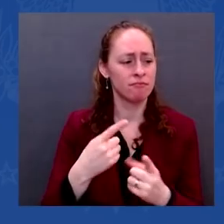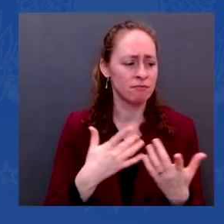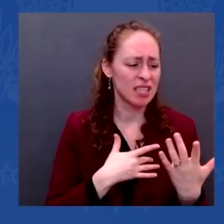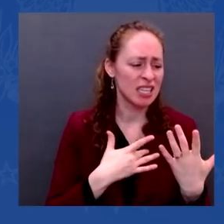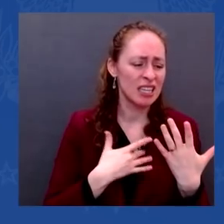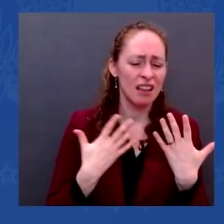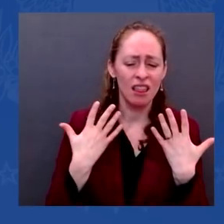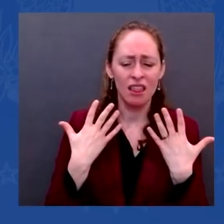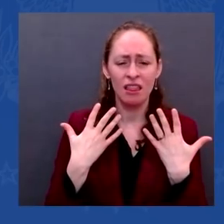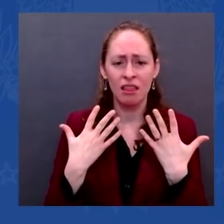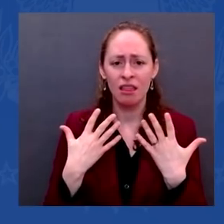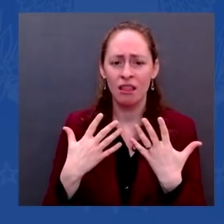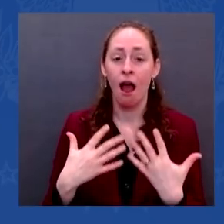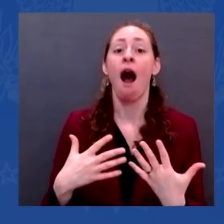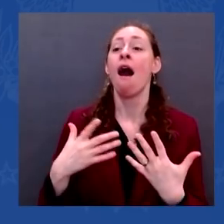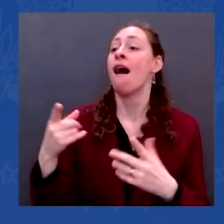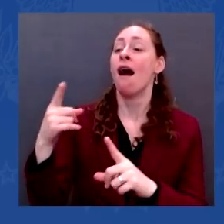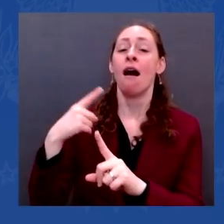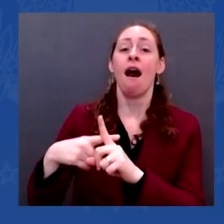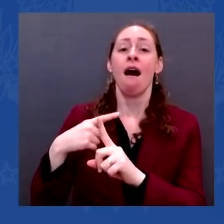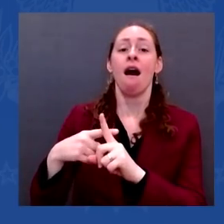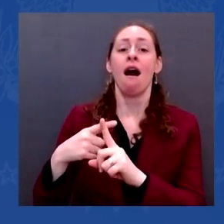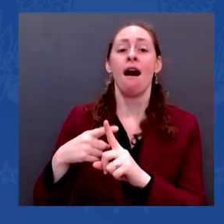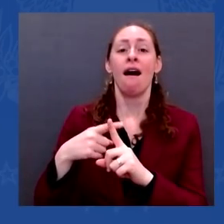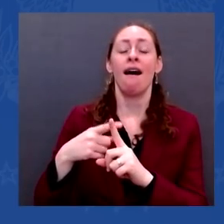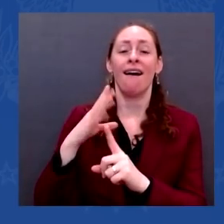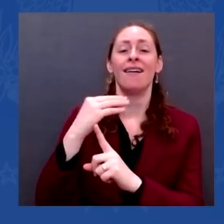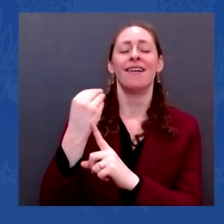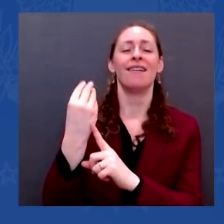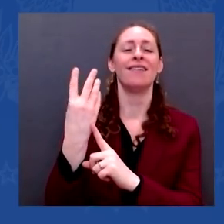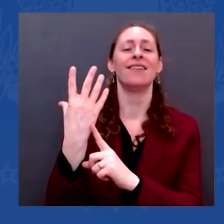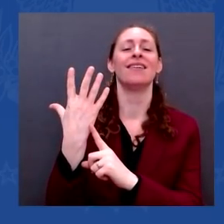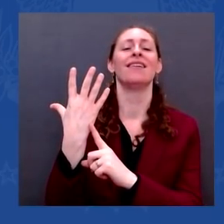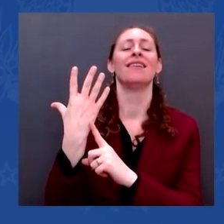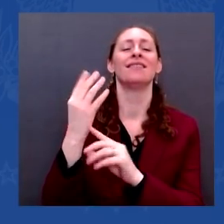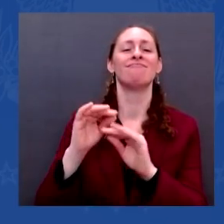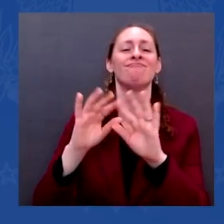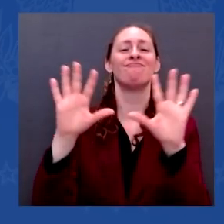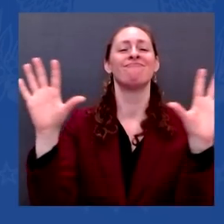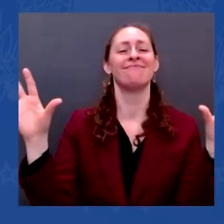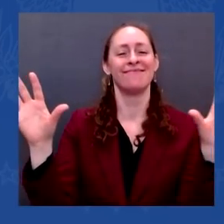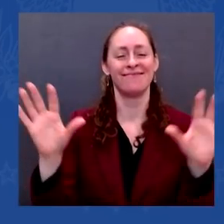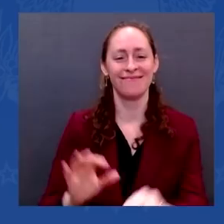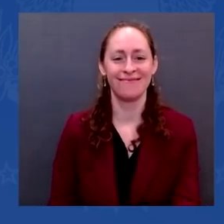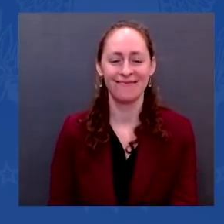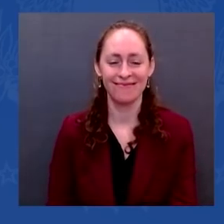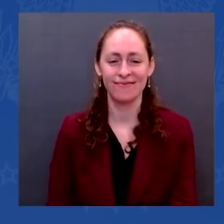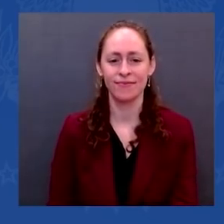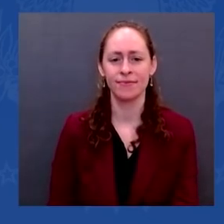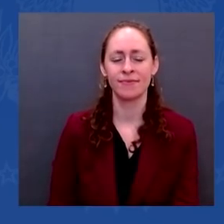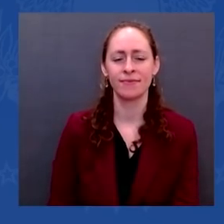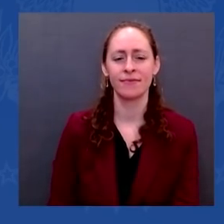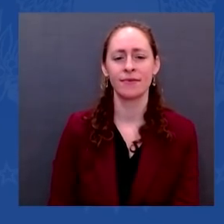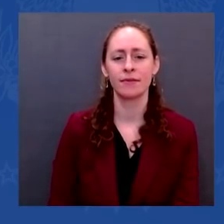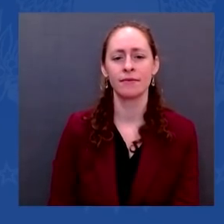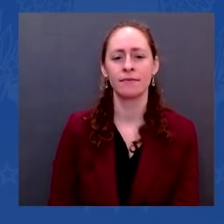that let us see, always guided by our faith. Let us be able to see what can be.